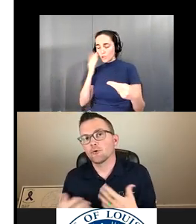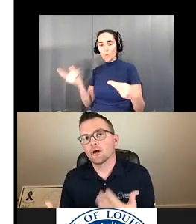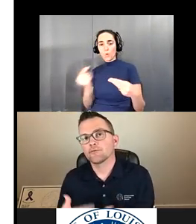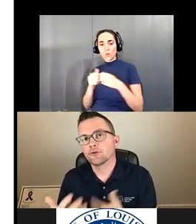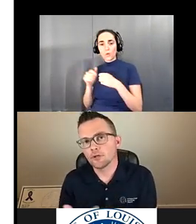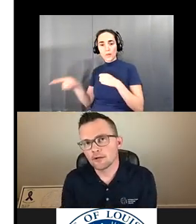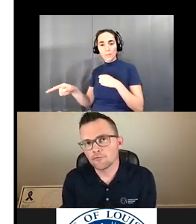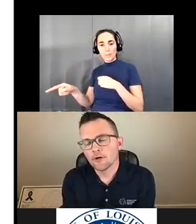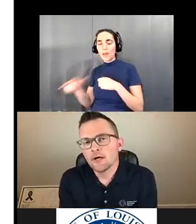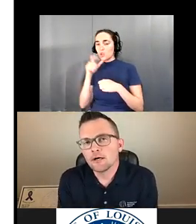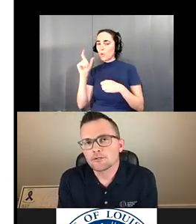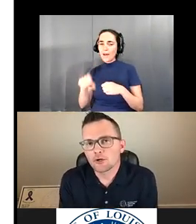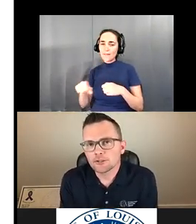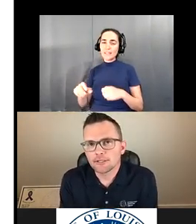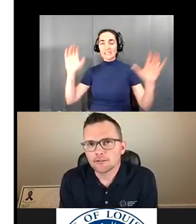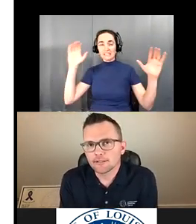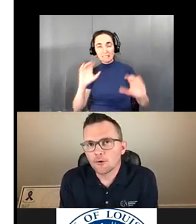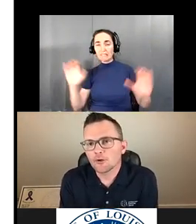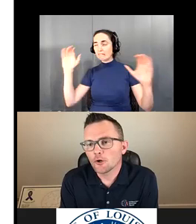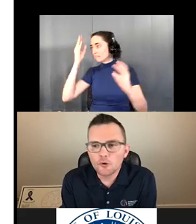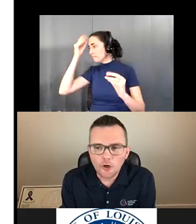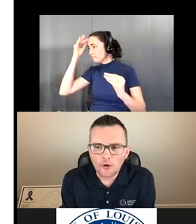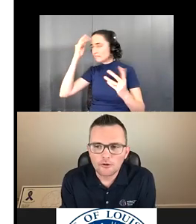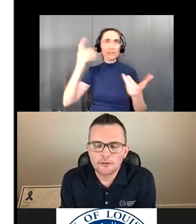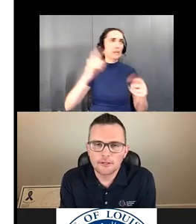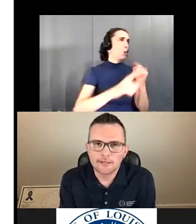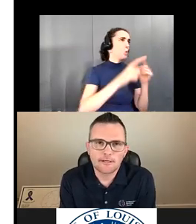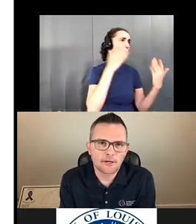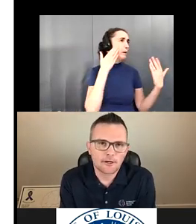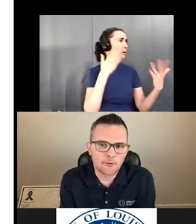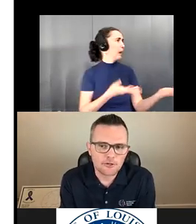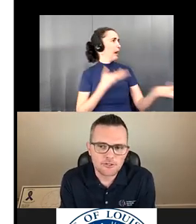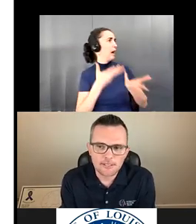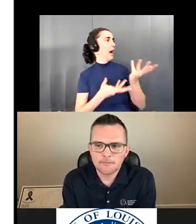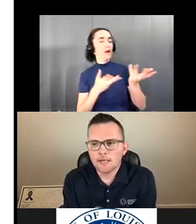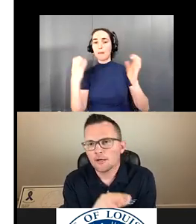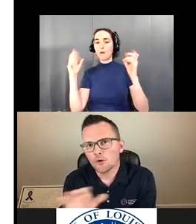won't have to do a lot of searching and knowing who to call and during an emergency, and what